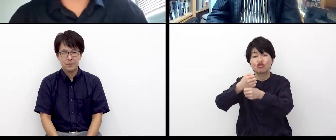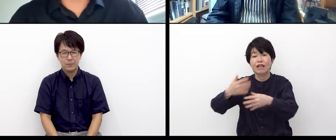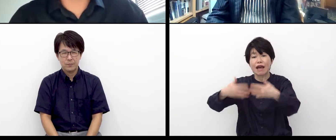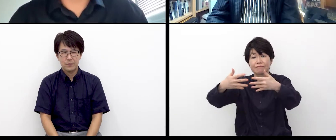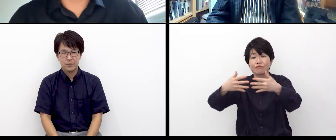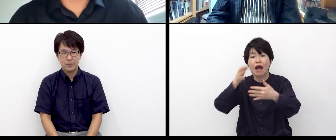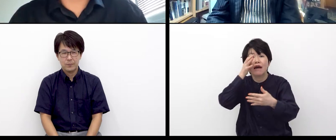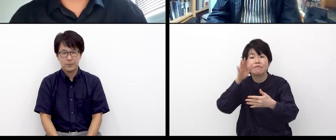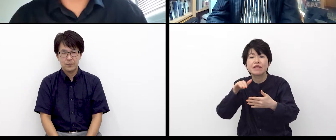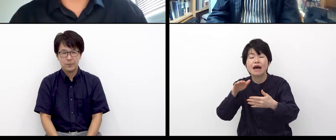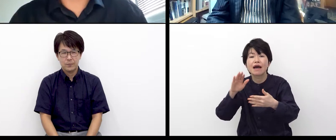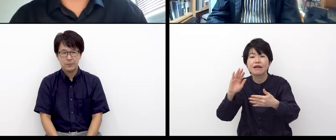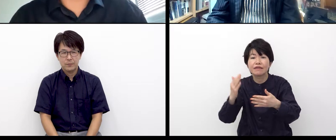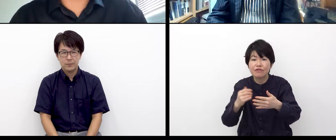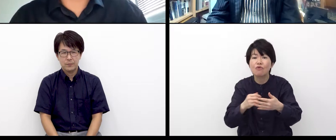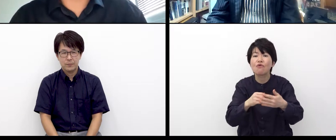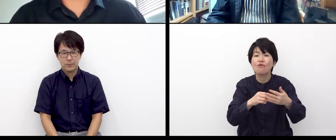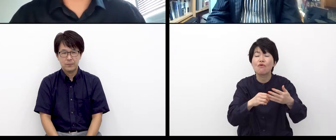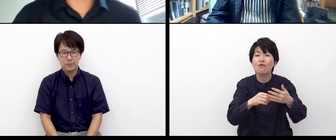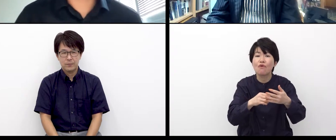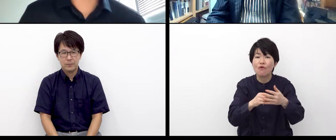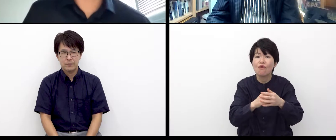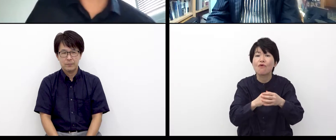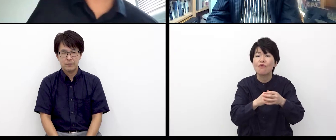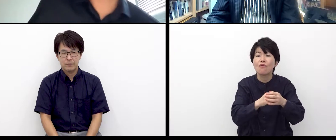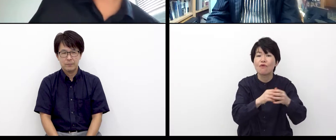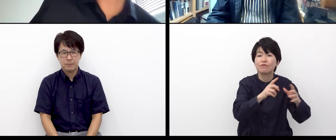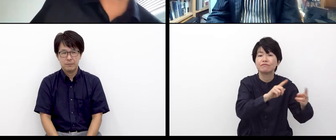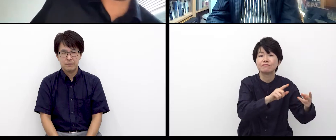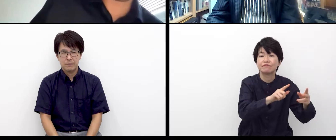but didn’t watch the videos as their responses.